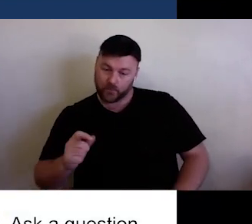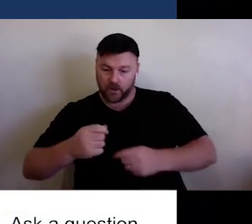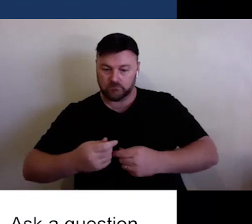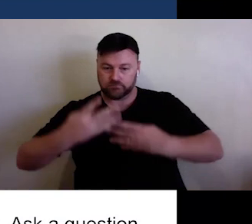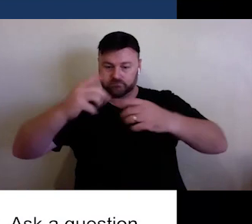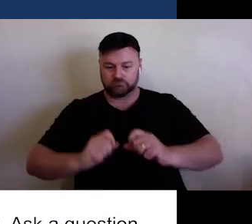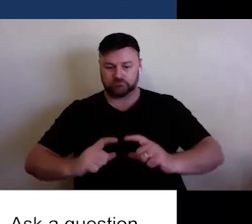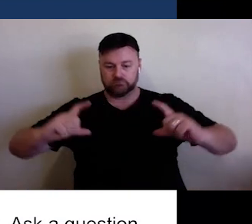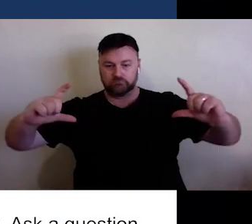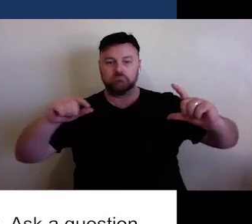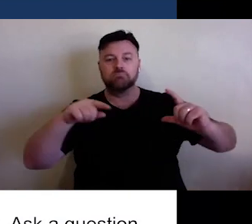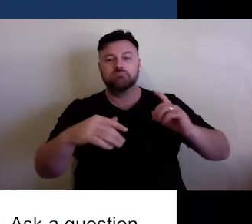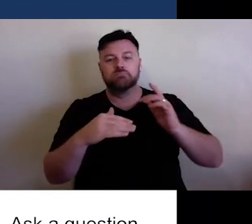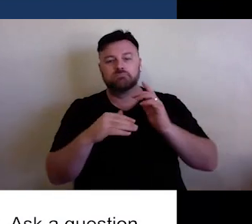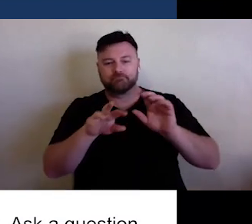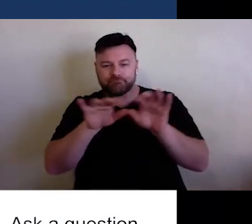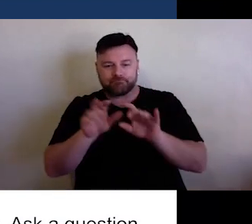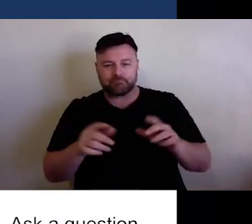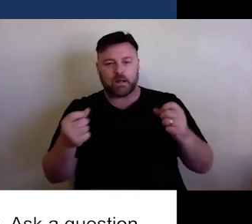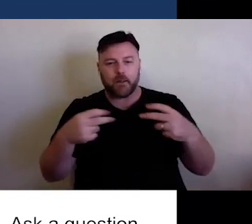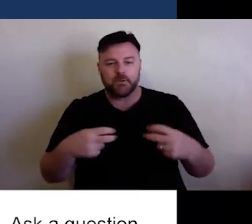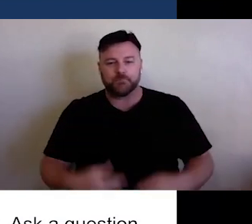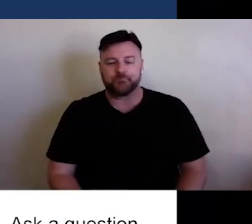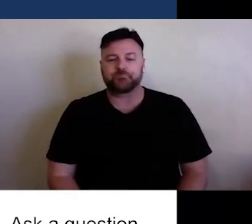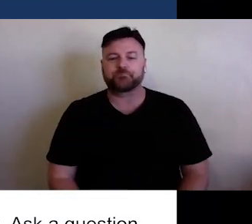change the size of the text in the subtoital settings. -- subtitle